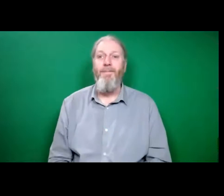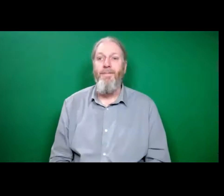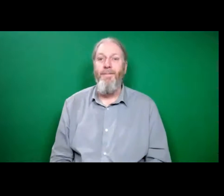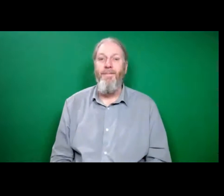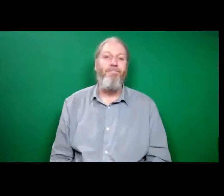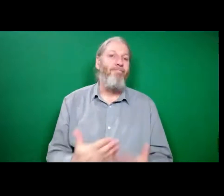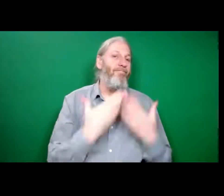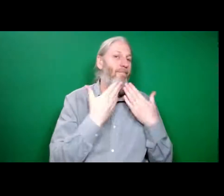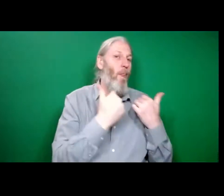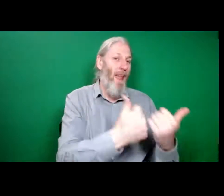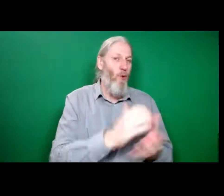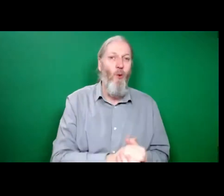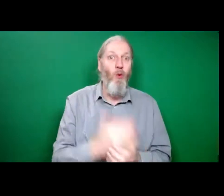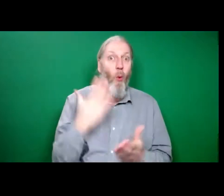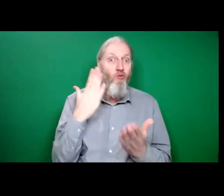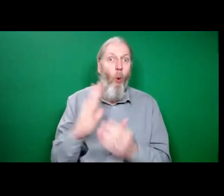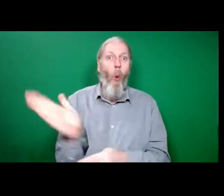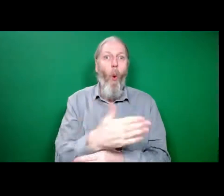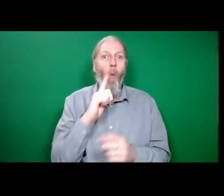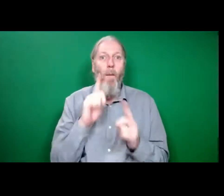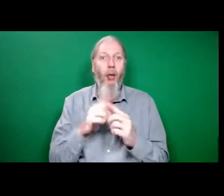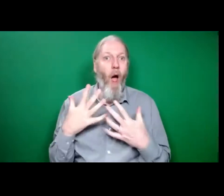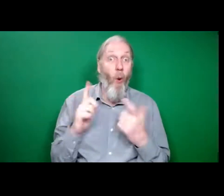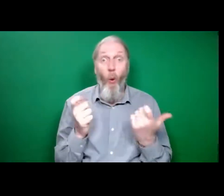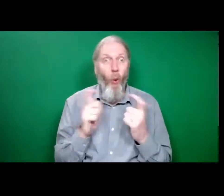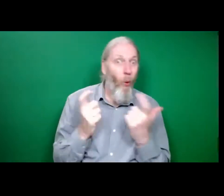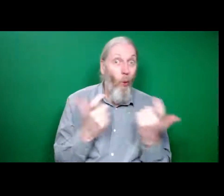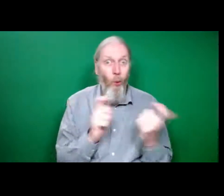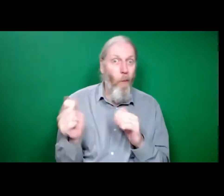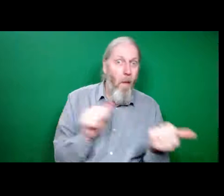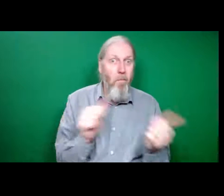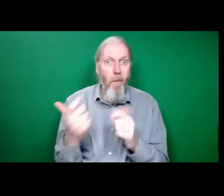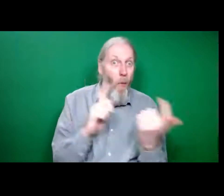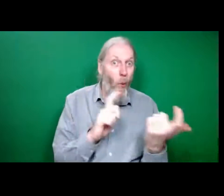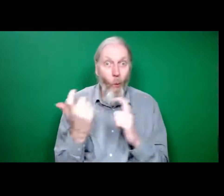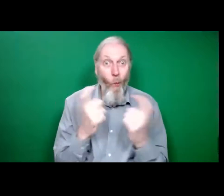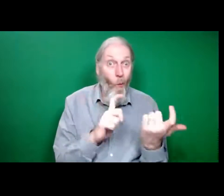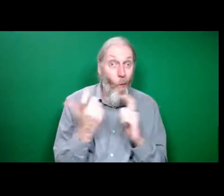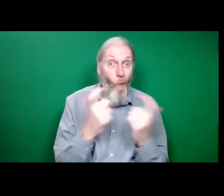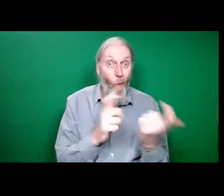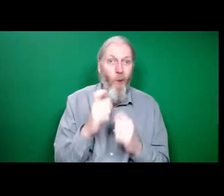businesses, funding bodies, destination management organisations, a whole range of organisations and we're